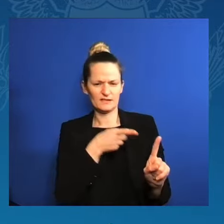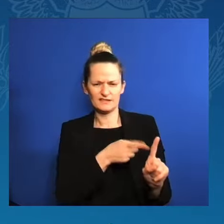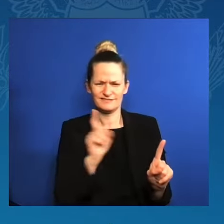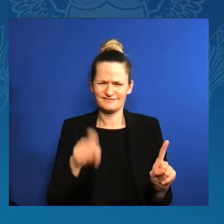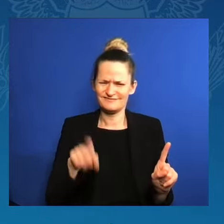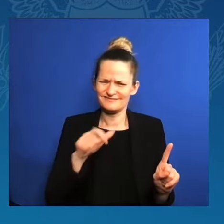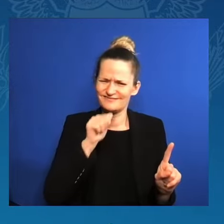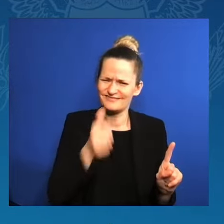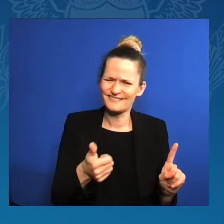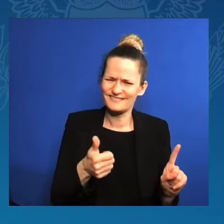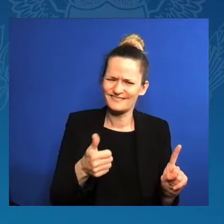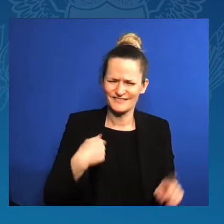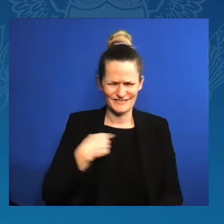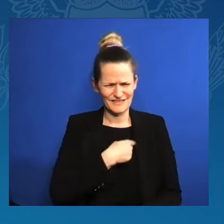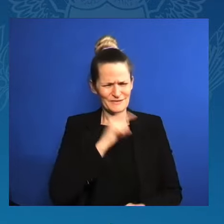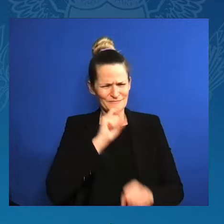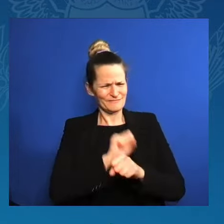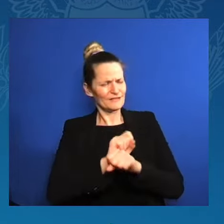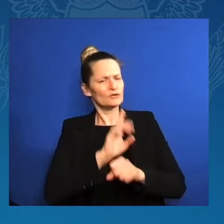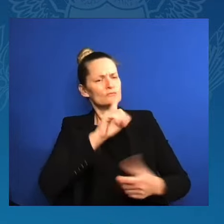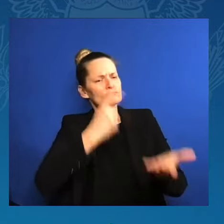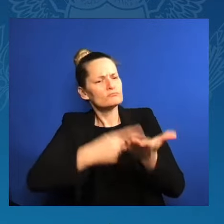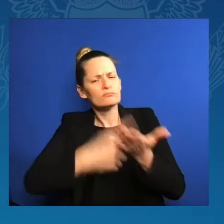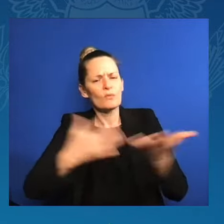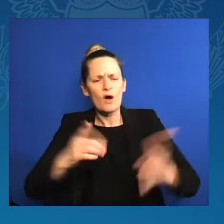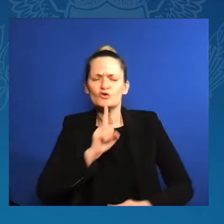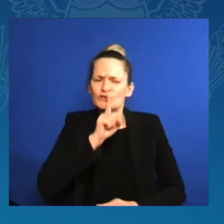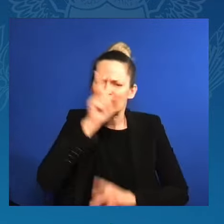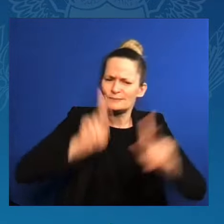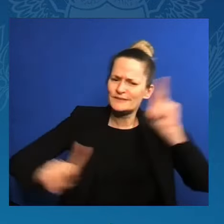real people every day who are being subjected to judgment,